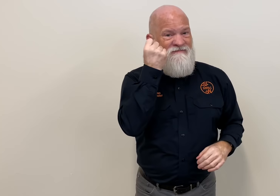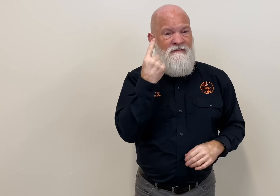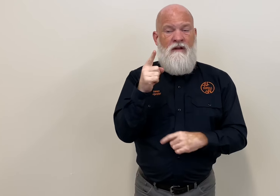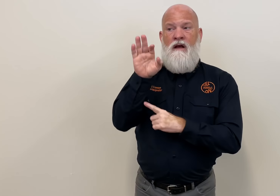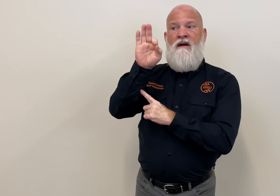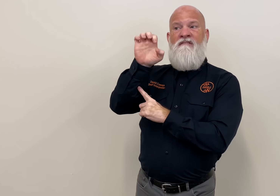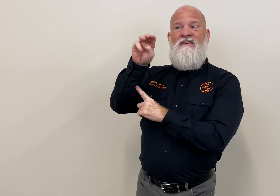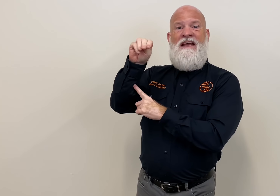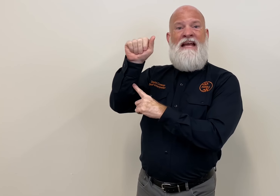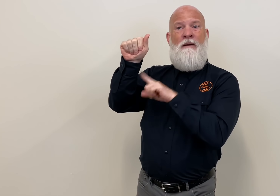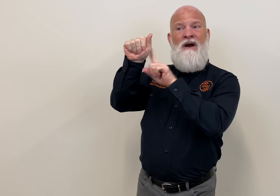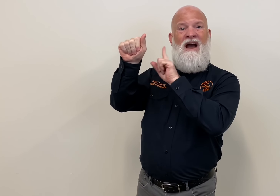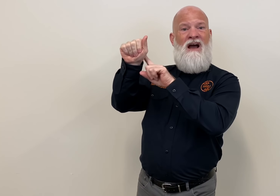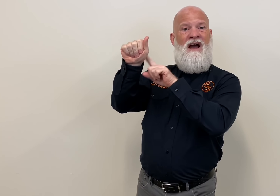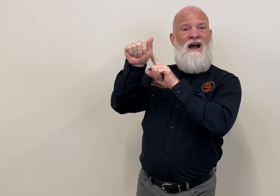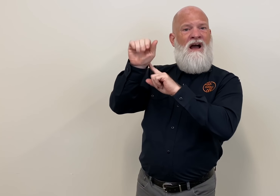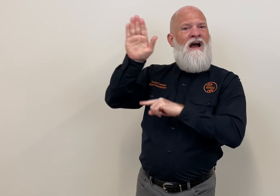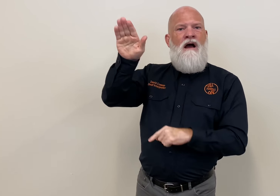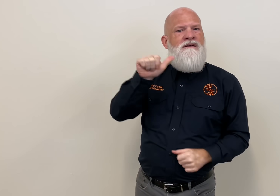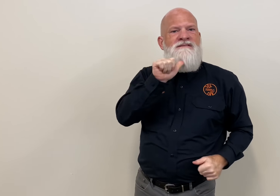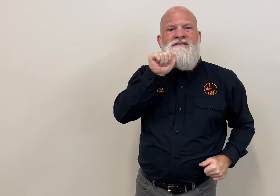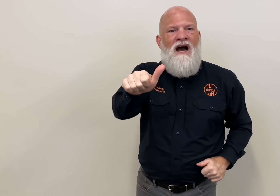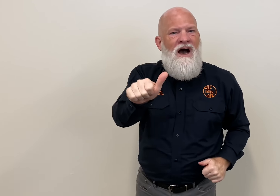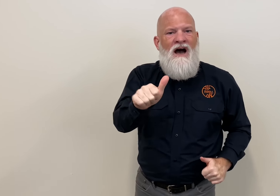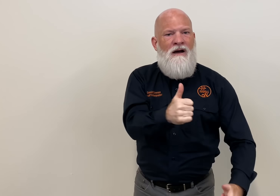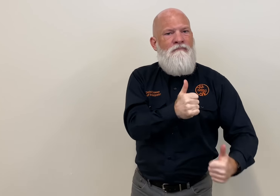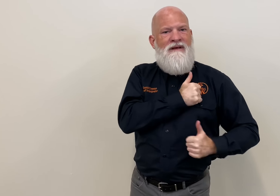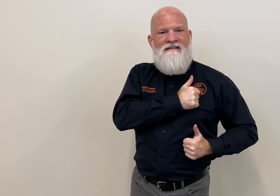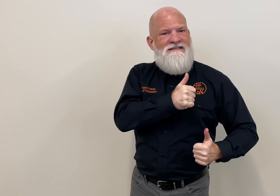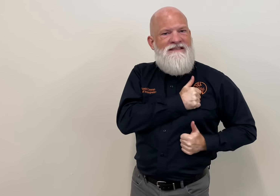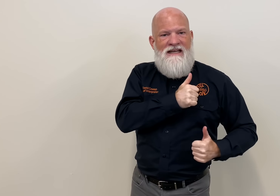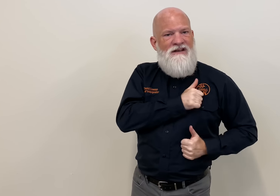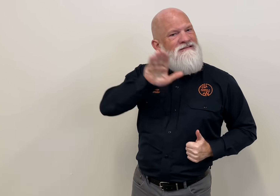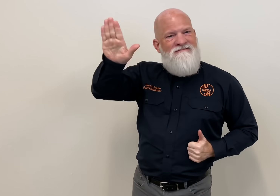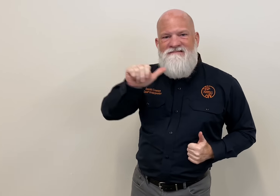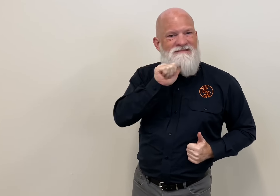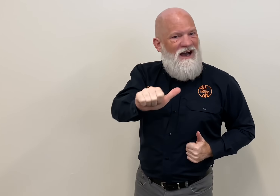FEMA Doesn't have access to those things.